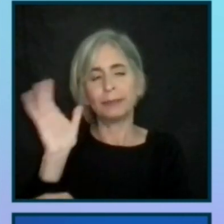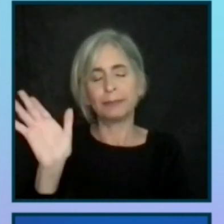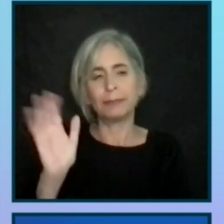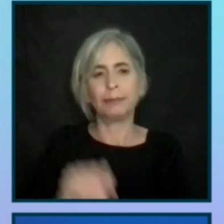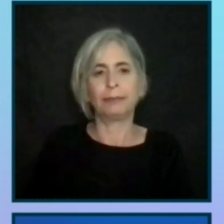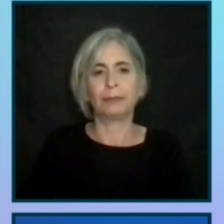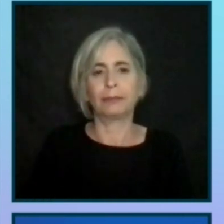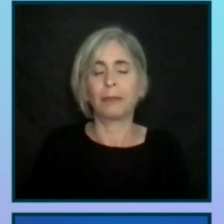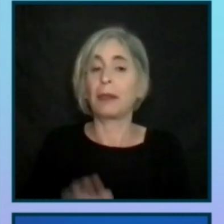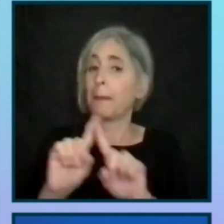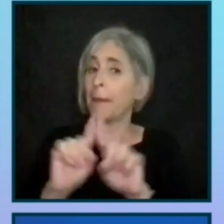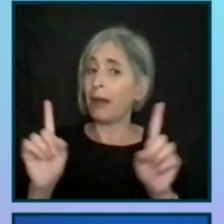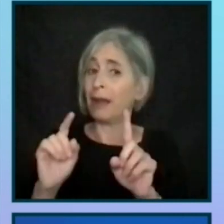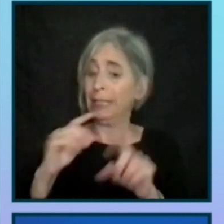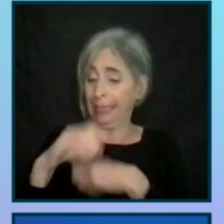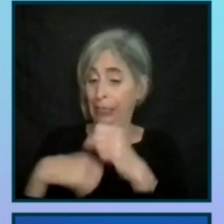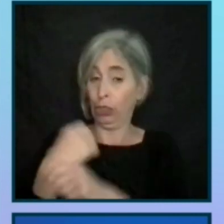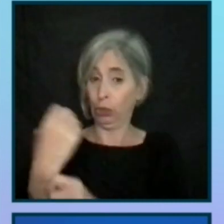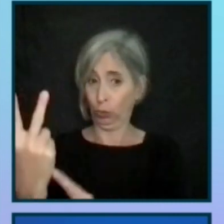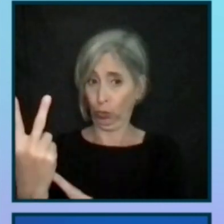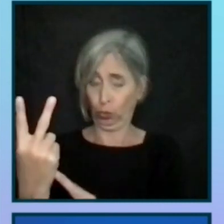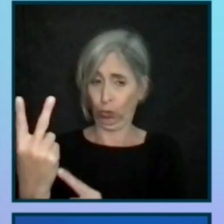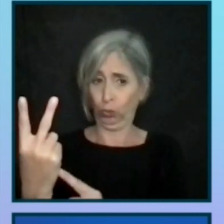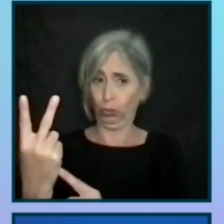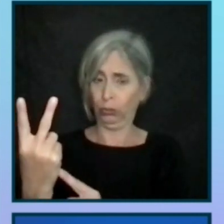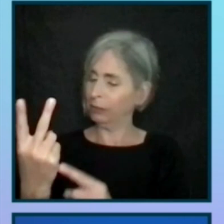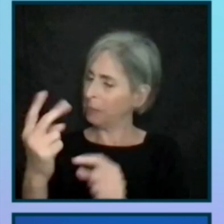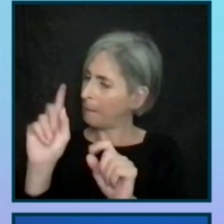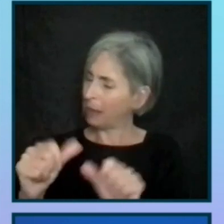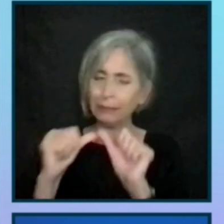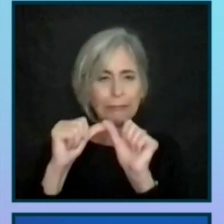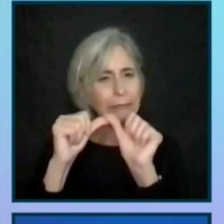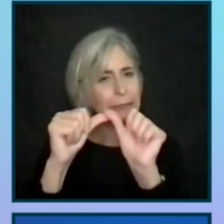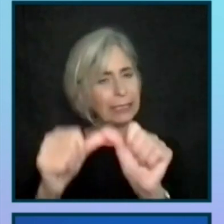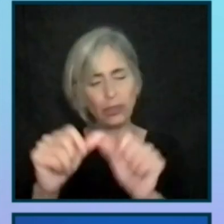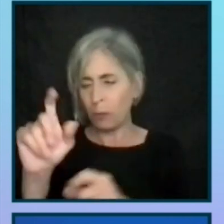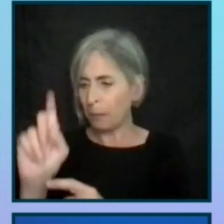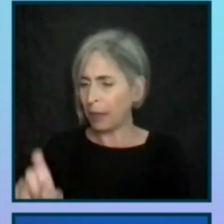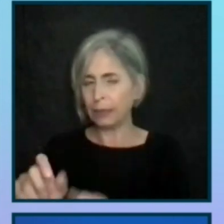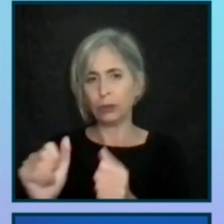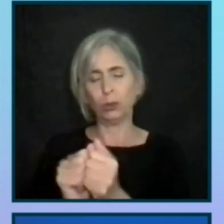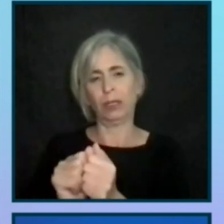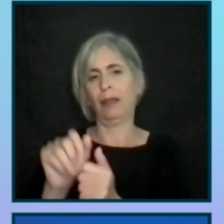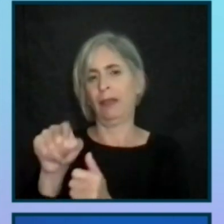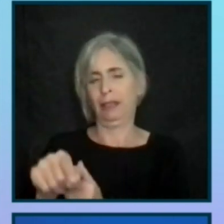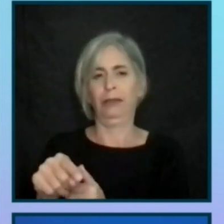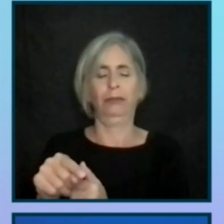Nonetheless, year two, the show must go on and we already got to a tweet a minute